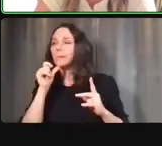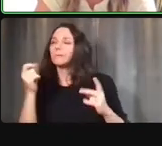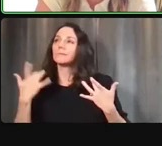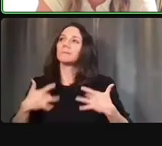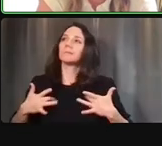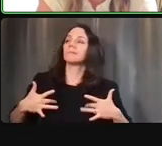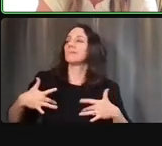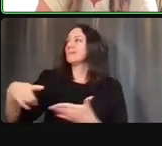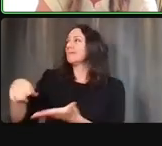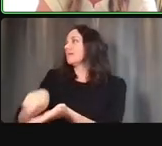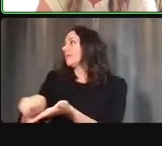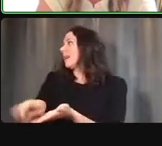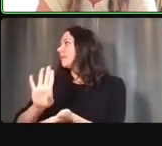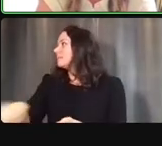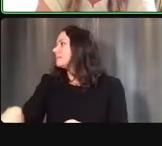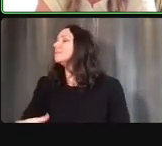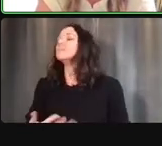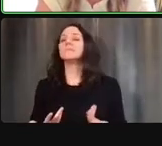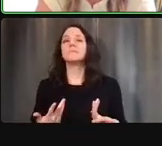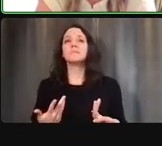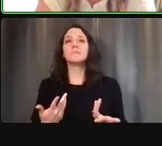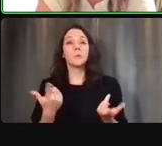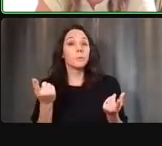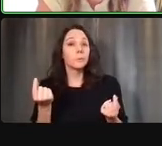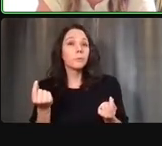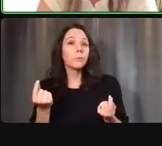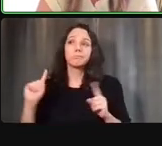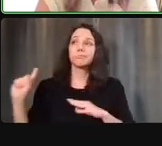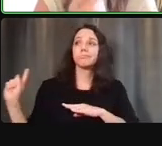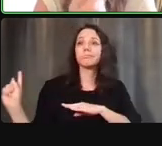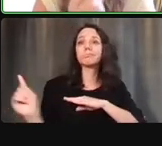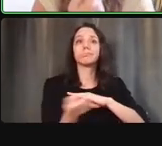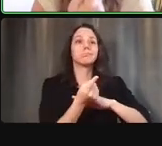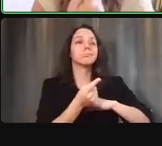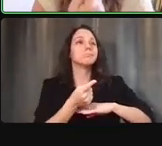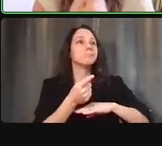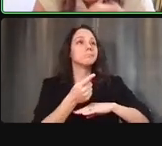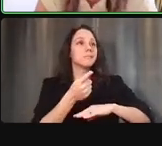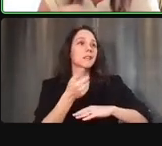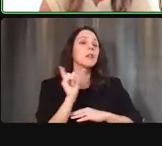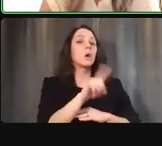not available, that you can fill this out online.